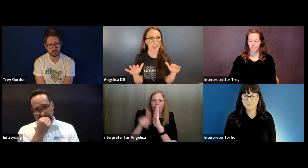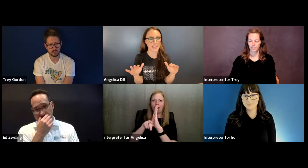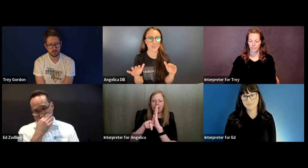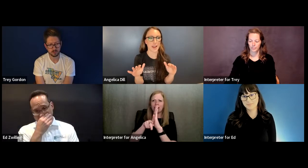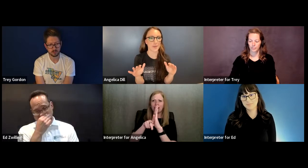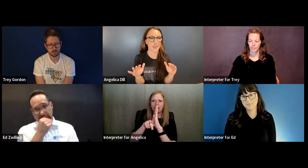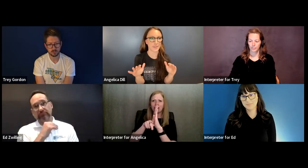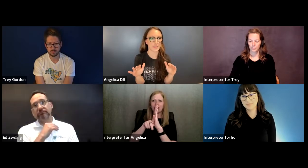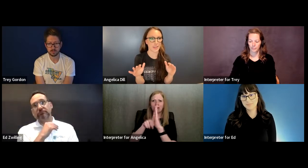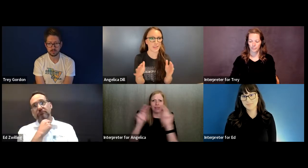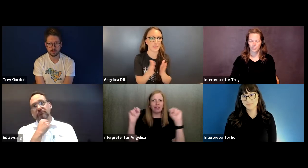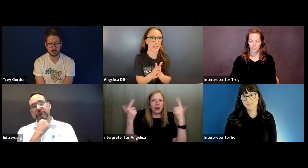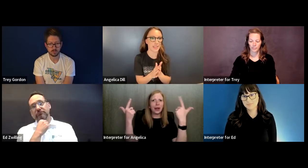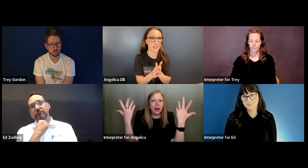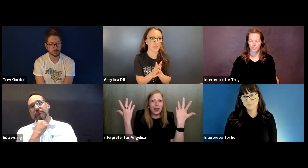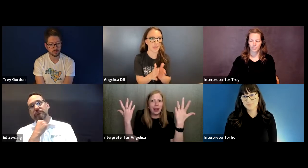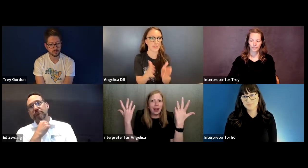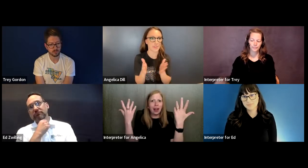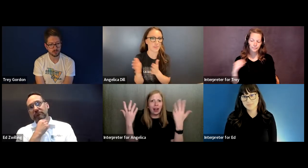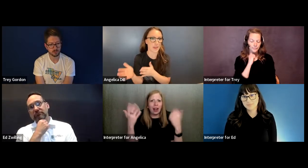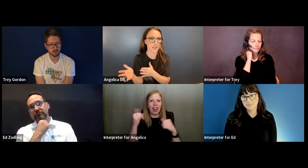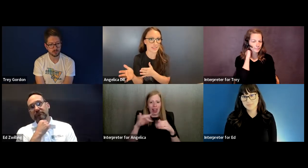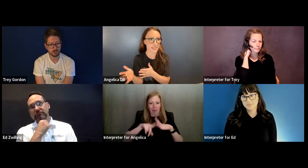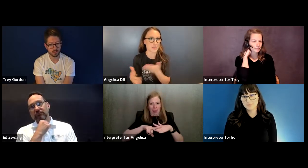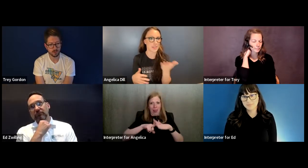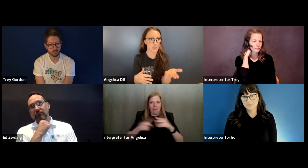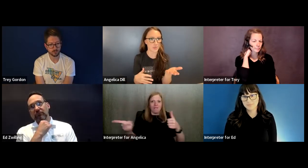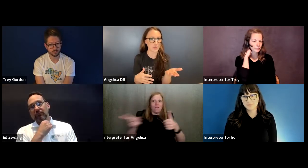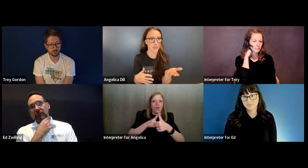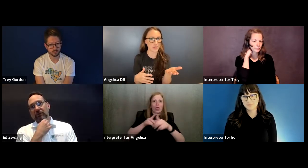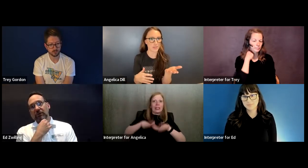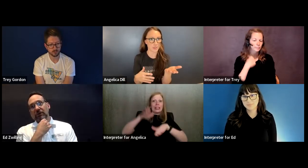cancelled out if in the beginning you can't even do that assessment to to